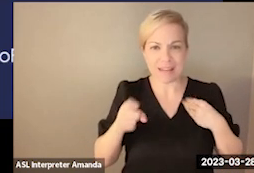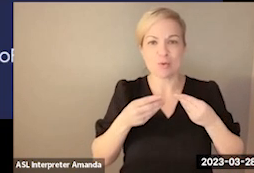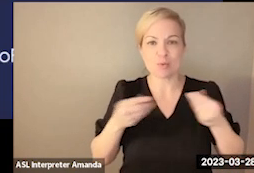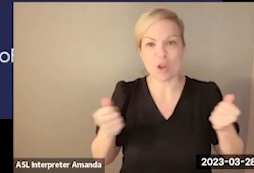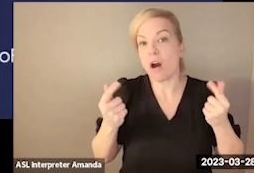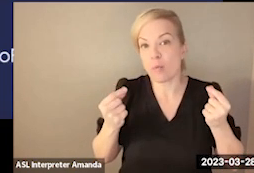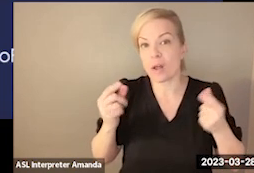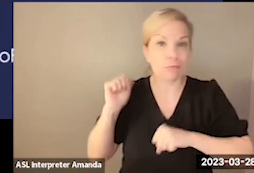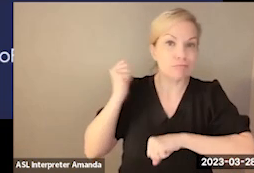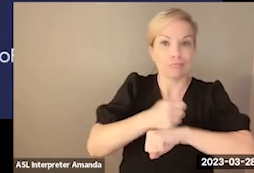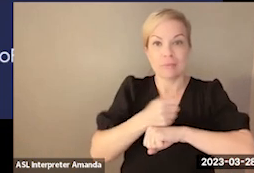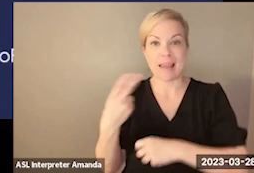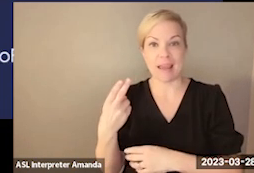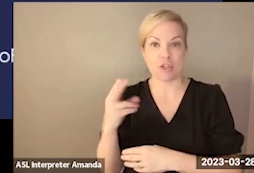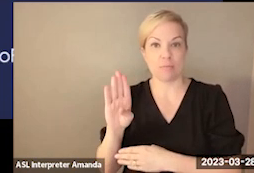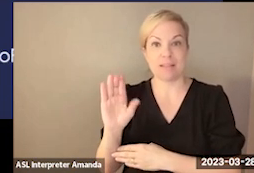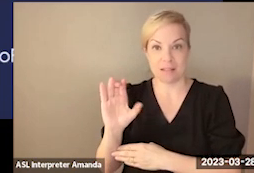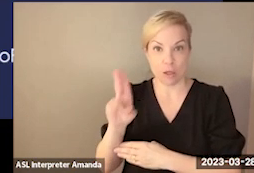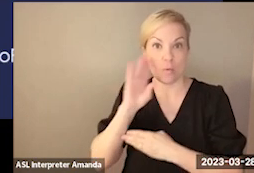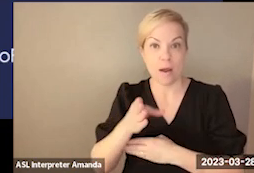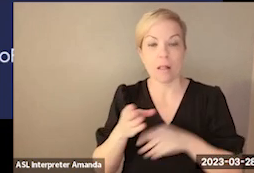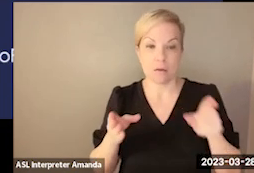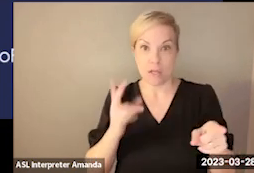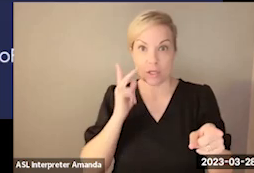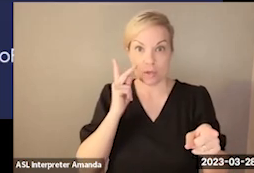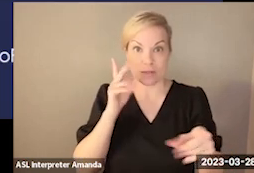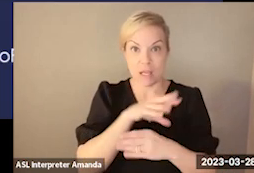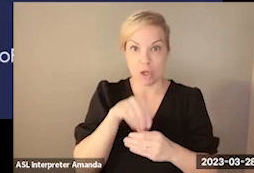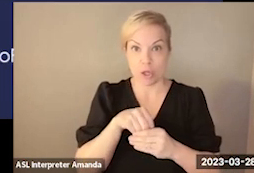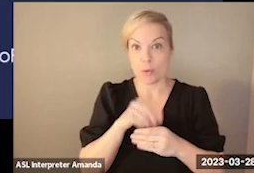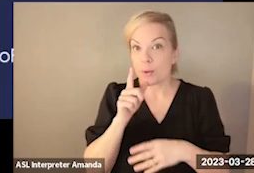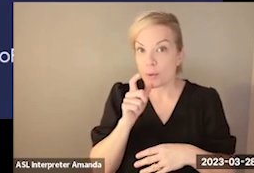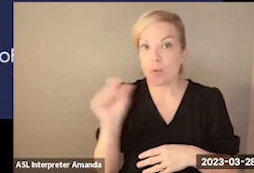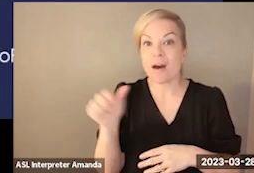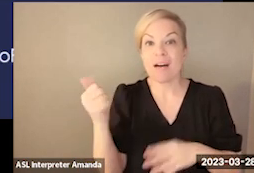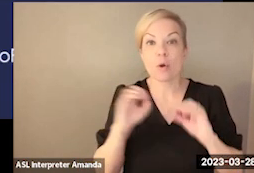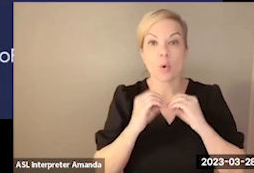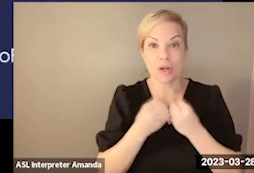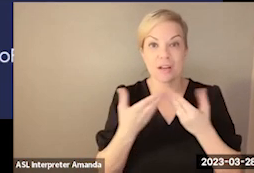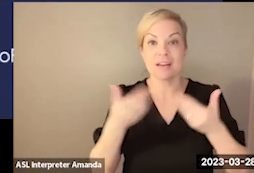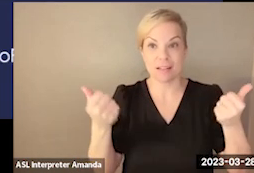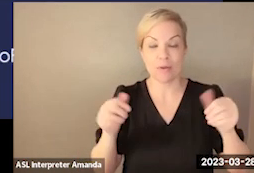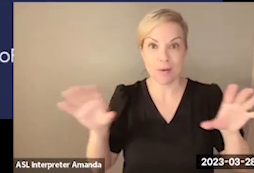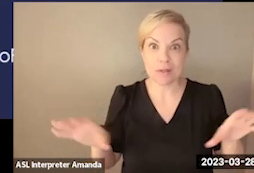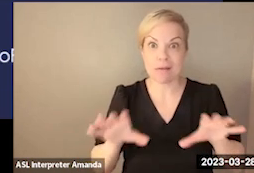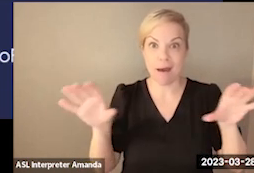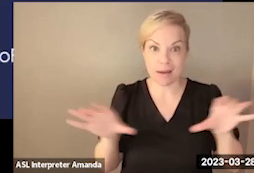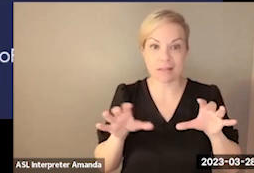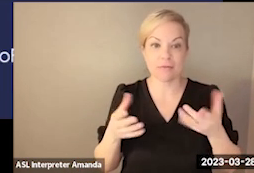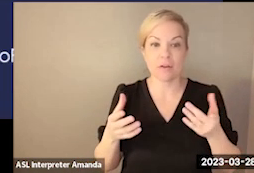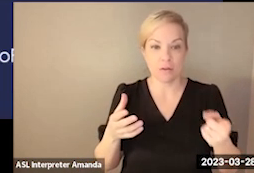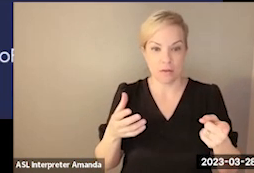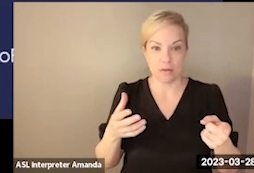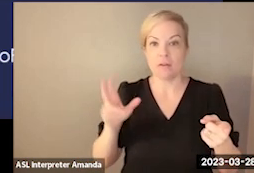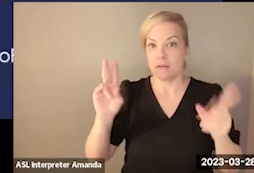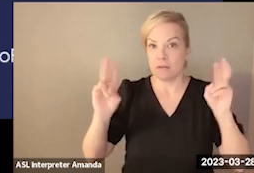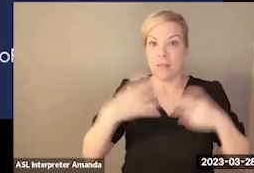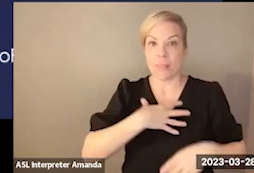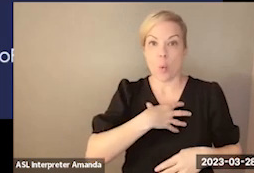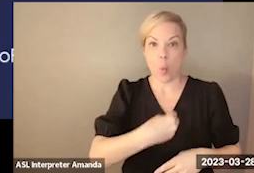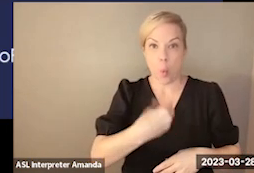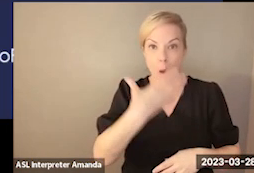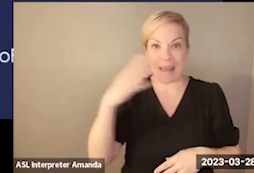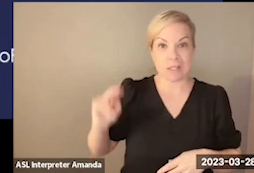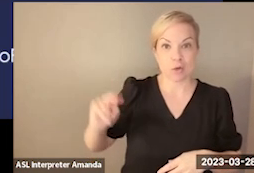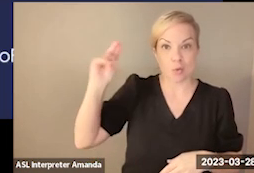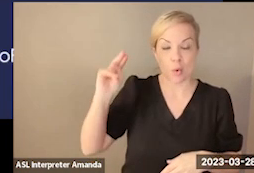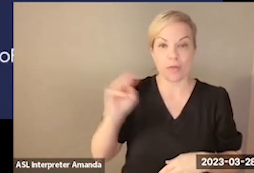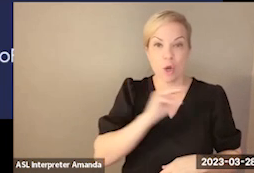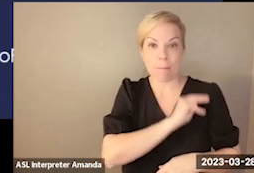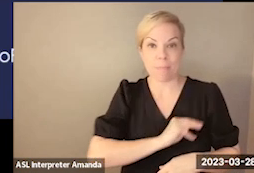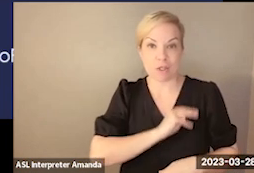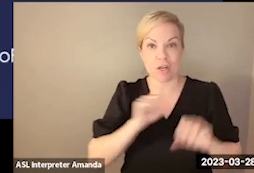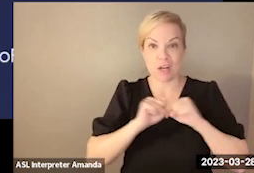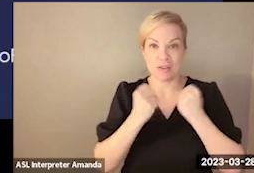Debbie Stine, Science & Technology Policy Academy: and you'll see here that it also included another organization that was active or white, nor the missionary societies, and they also, you know, found in some of these organizations.